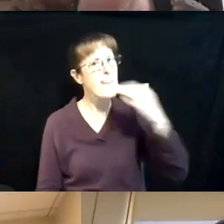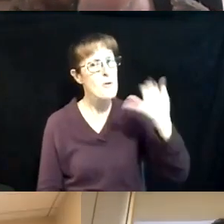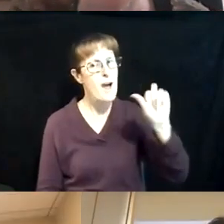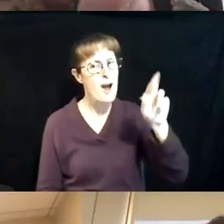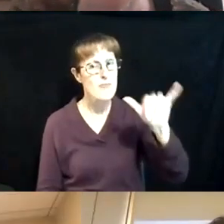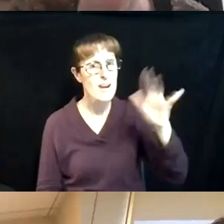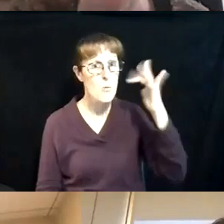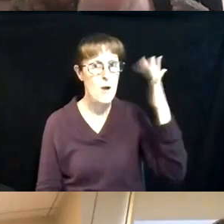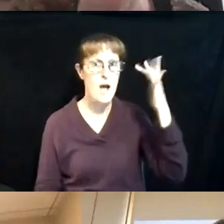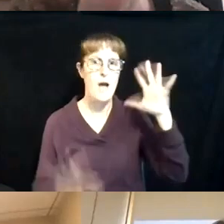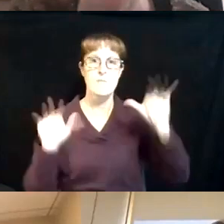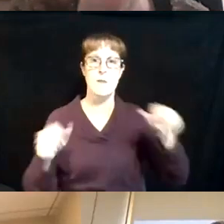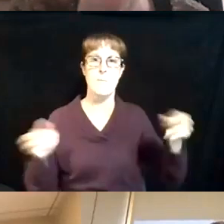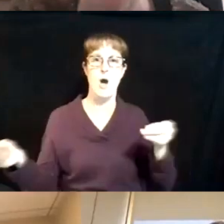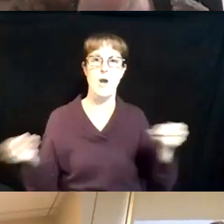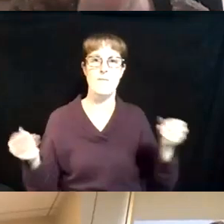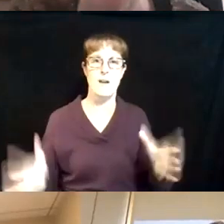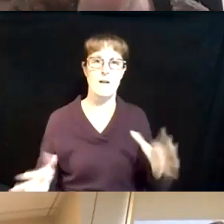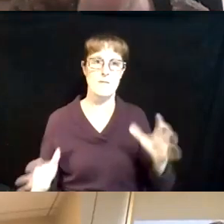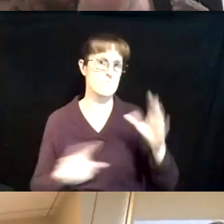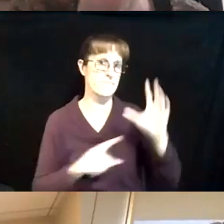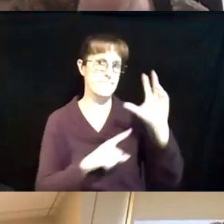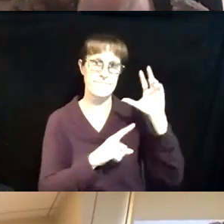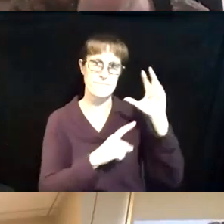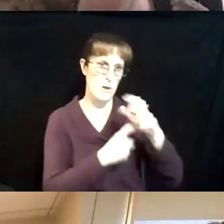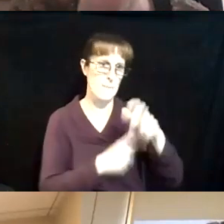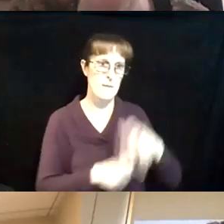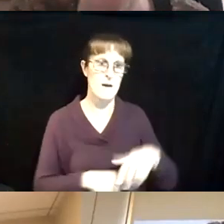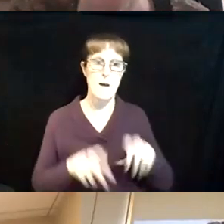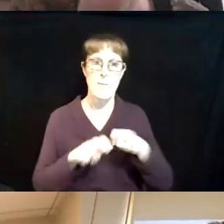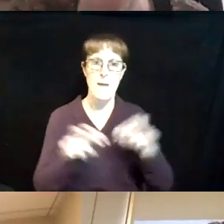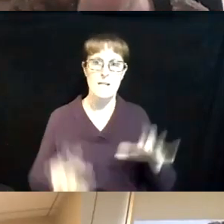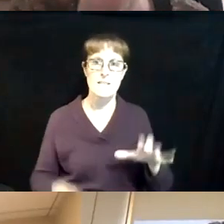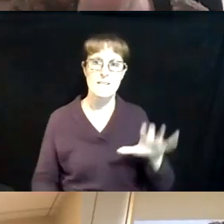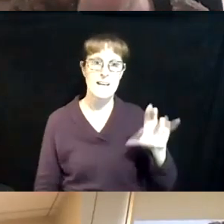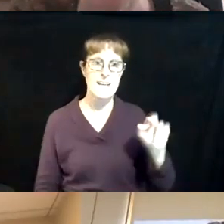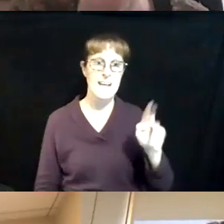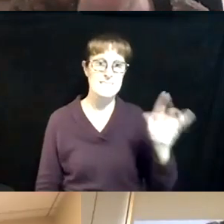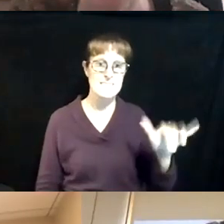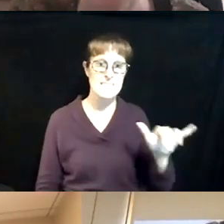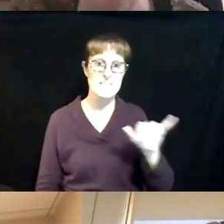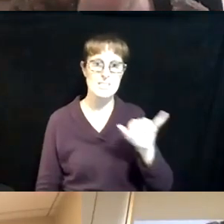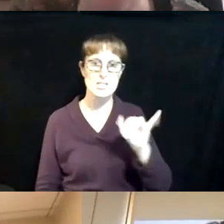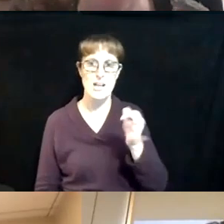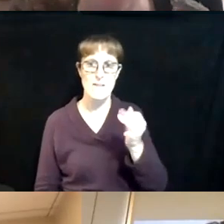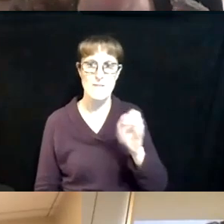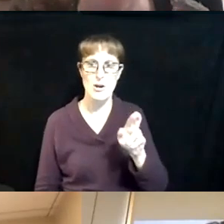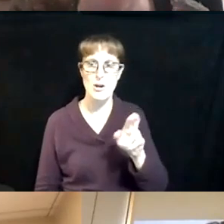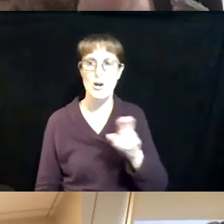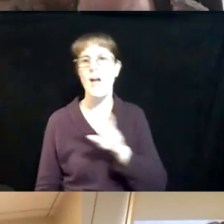To our panelists, Nancy and Jennifer and Finn, for a very spirited discussion,